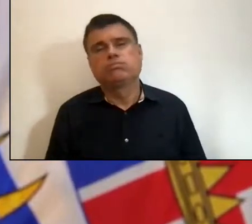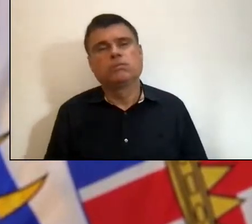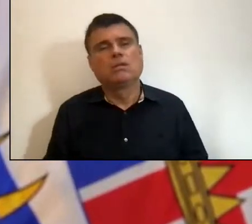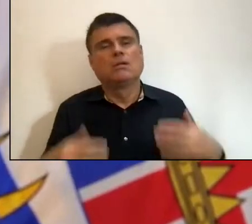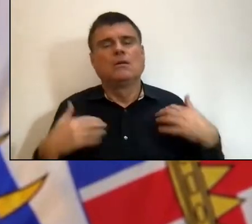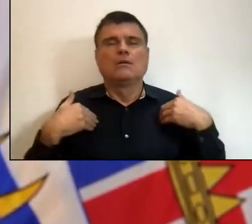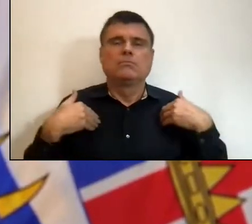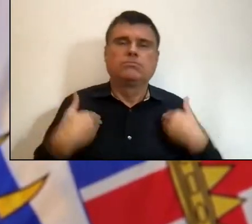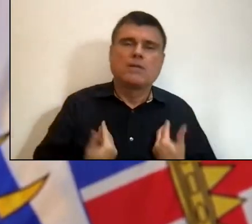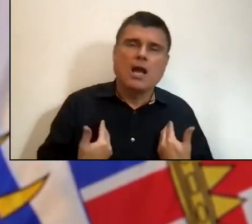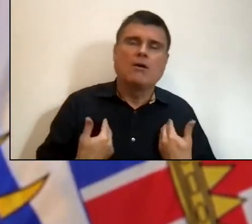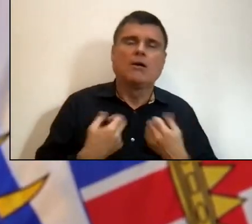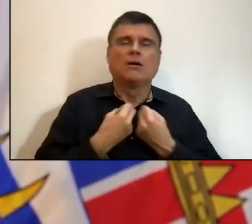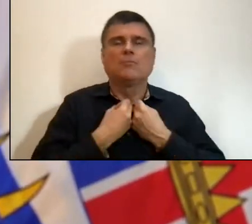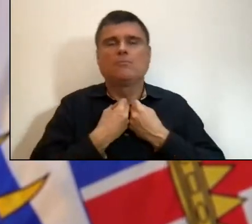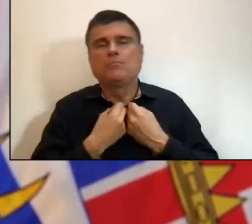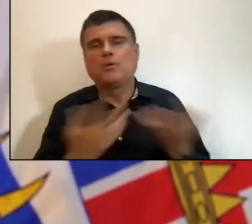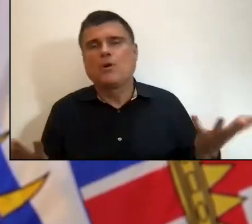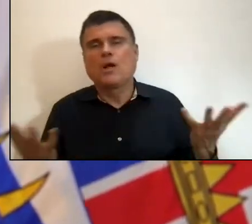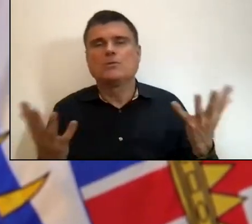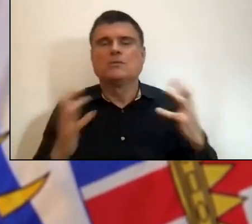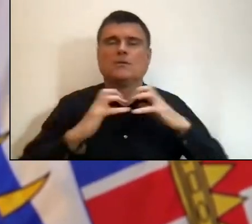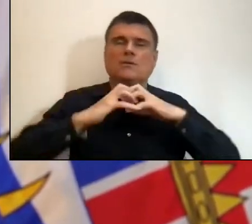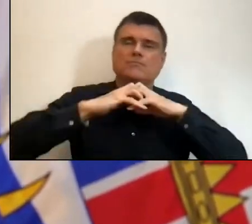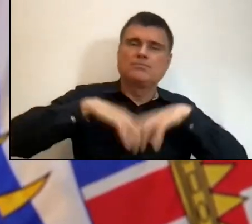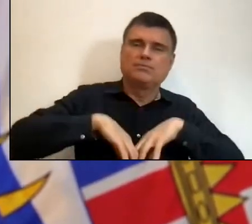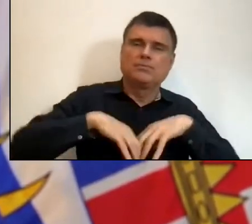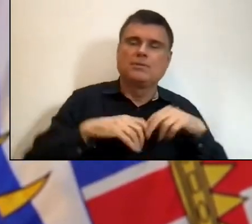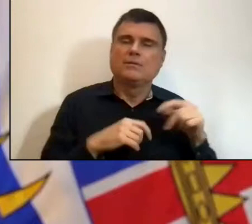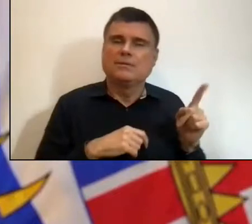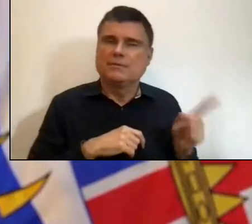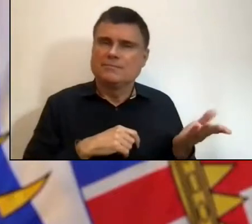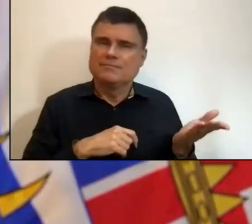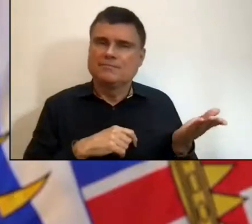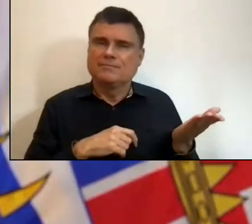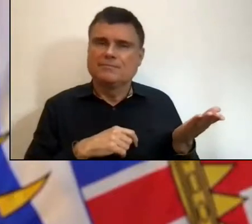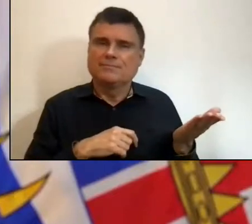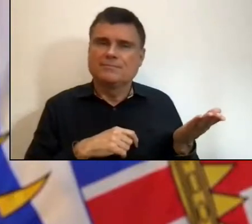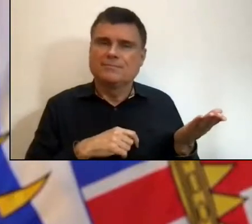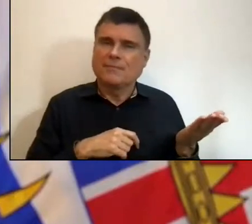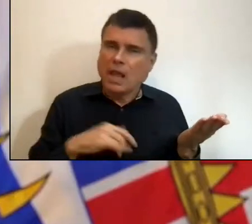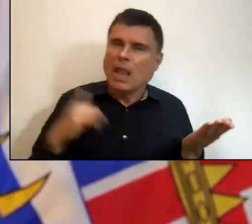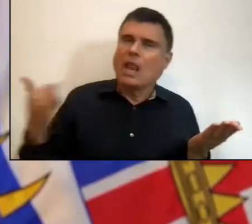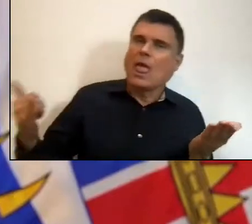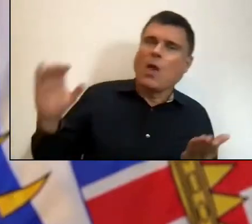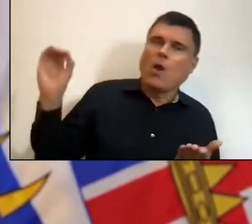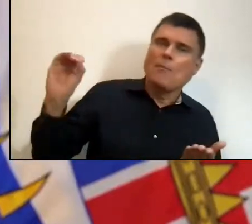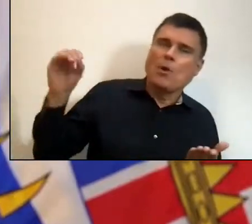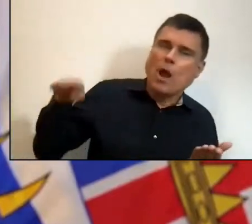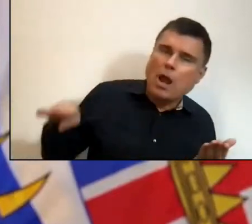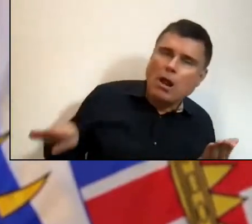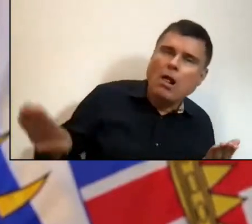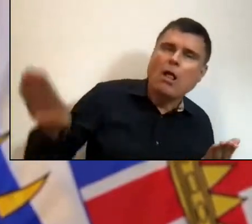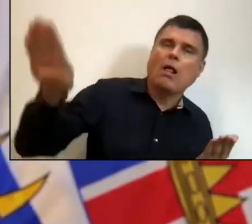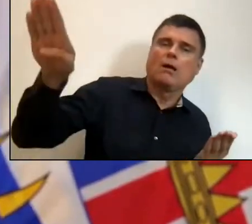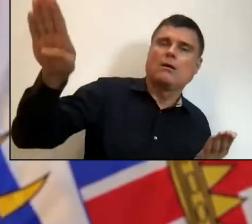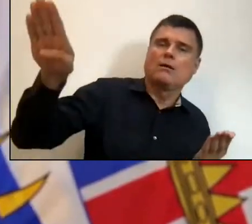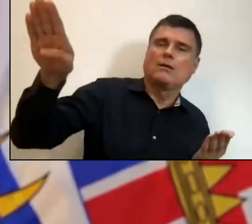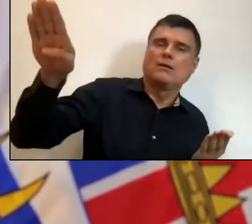fighting against this new wave